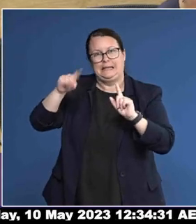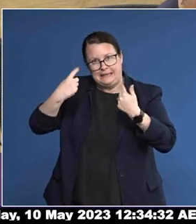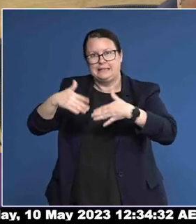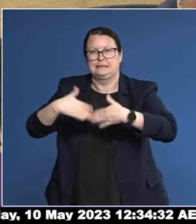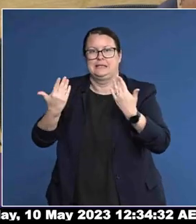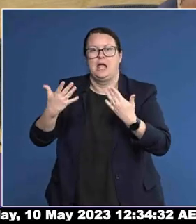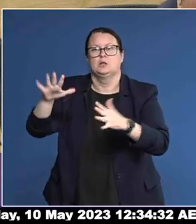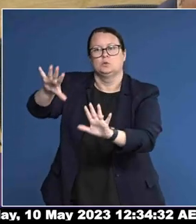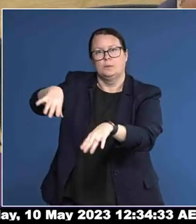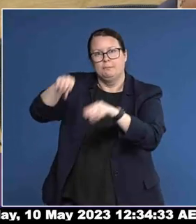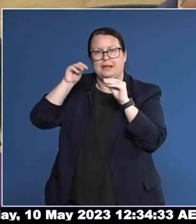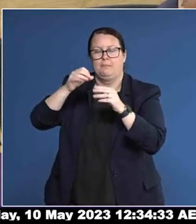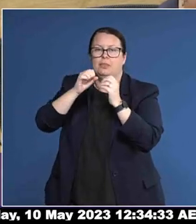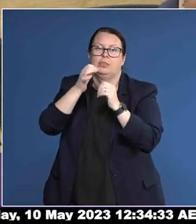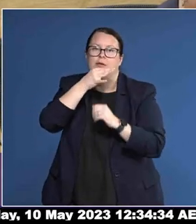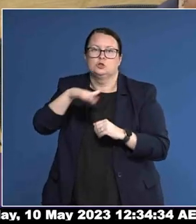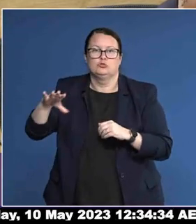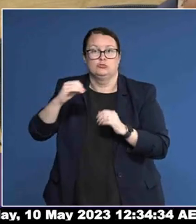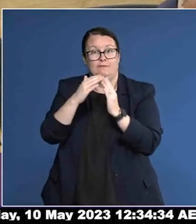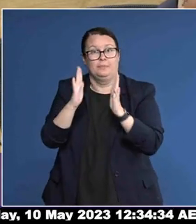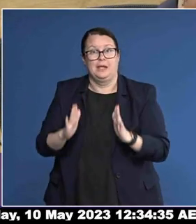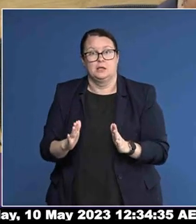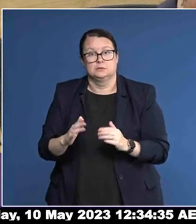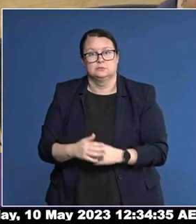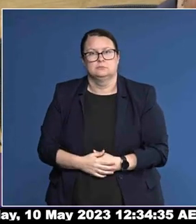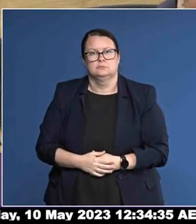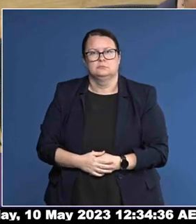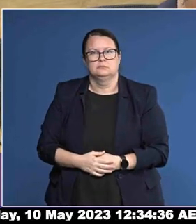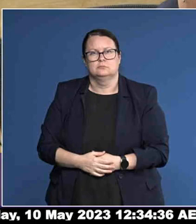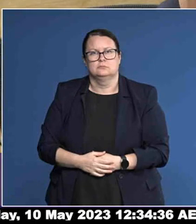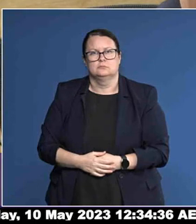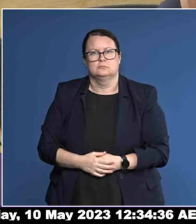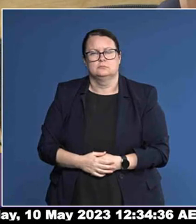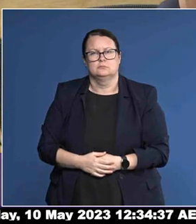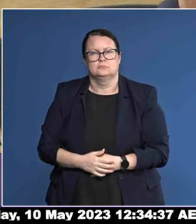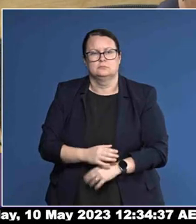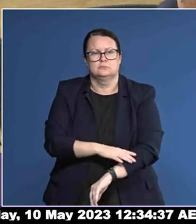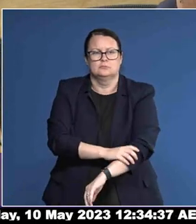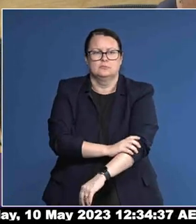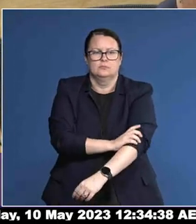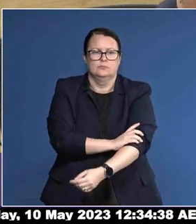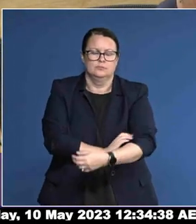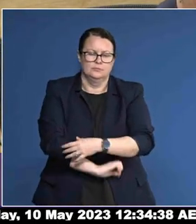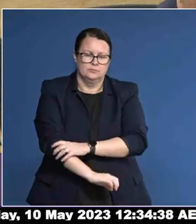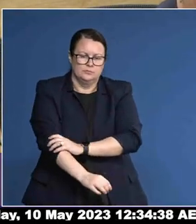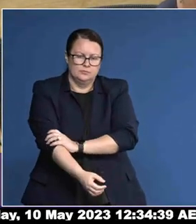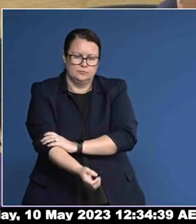children. Am I right in understanding that that time that the police spent putting the